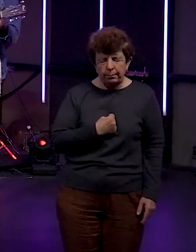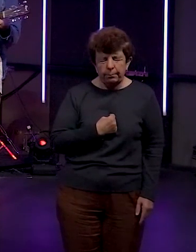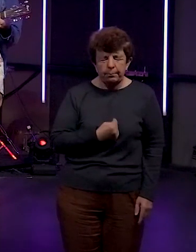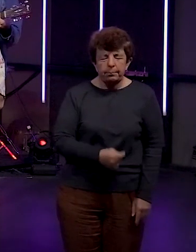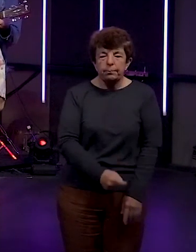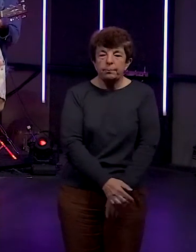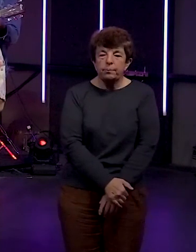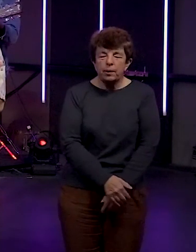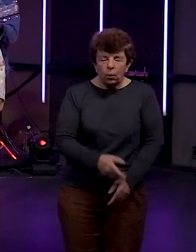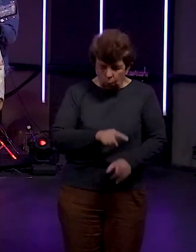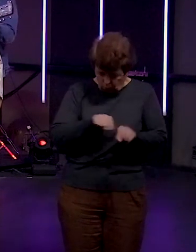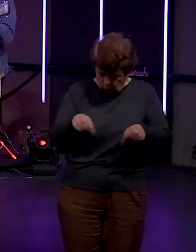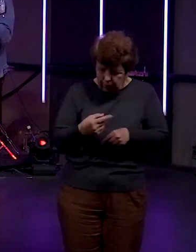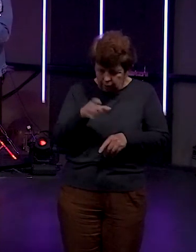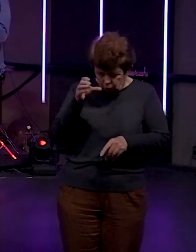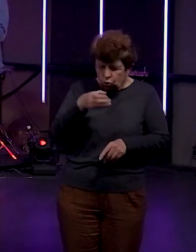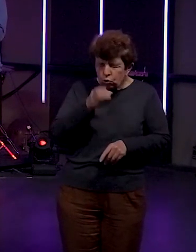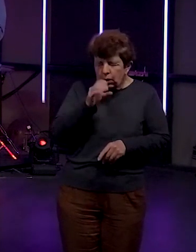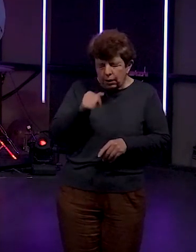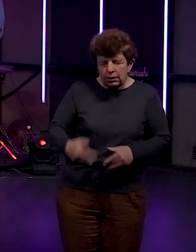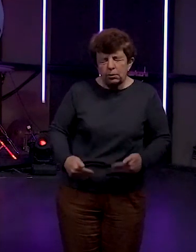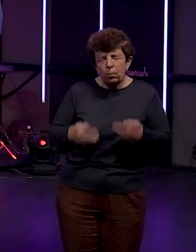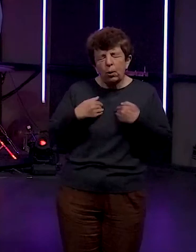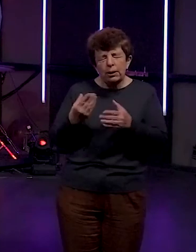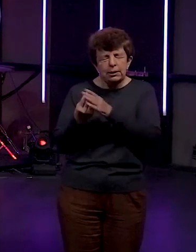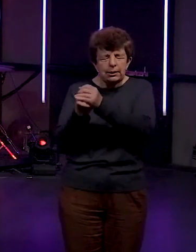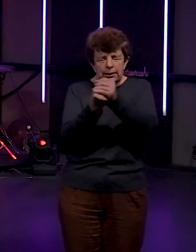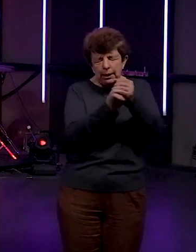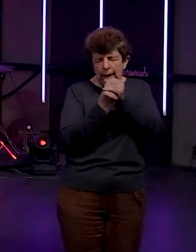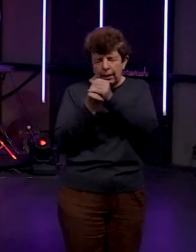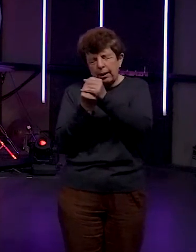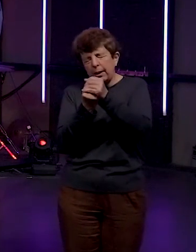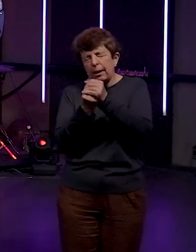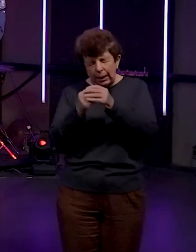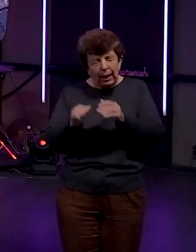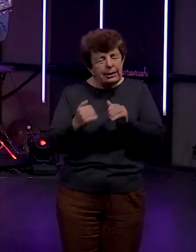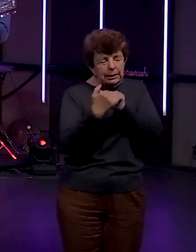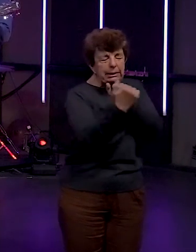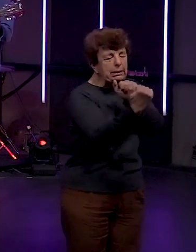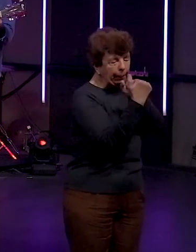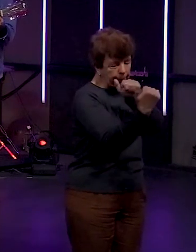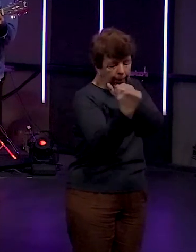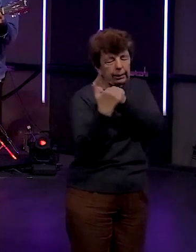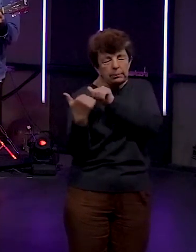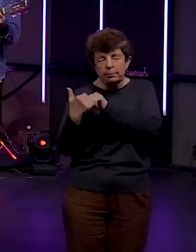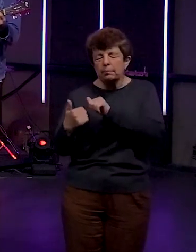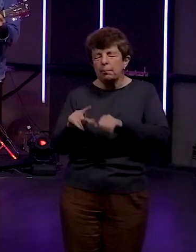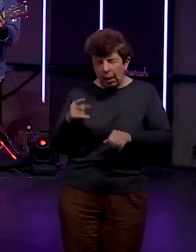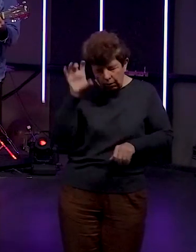We drink this morning together though separate to remember the blood of the